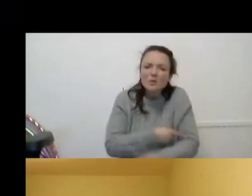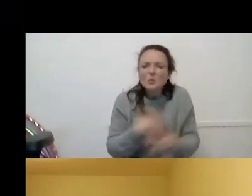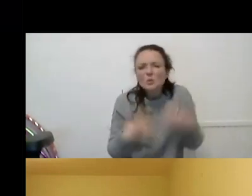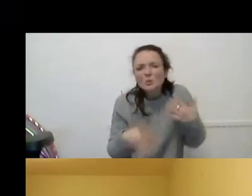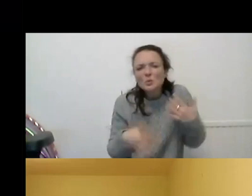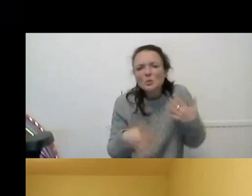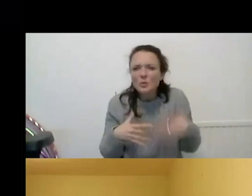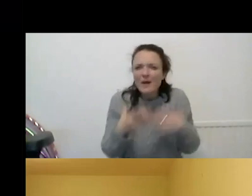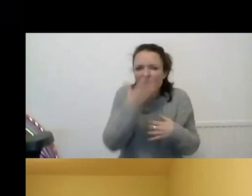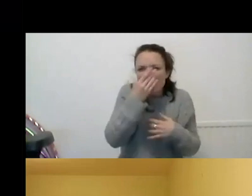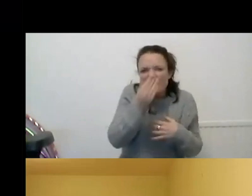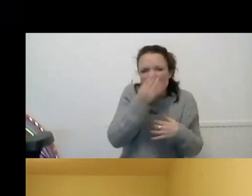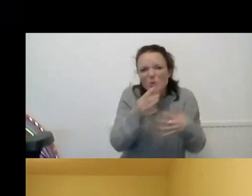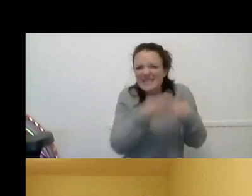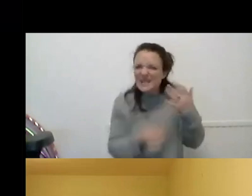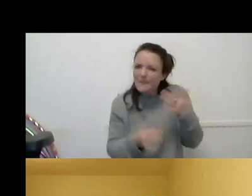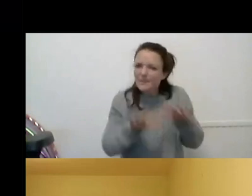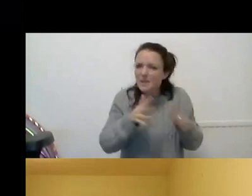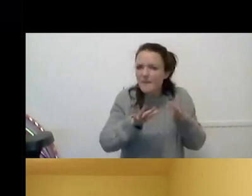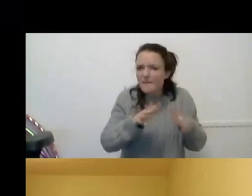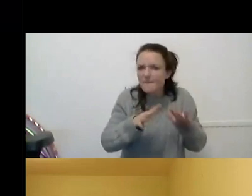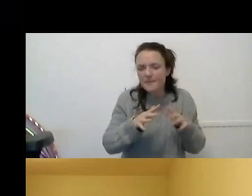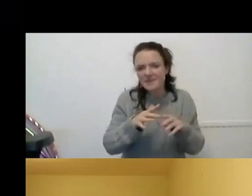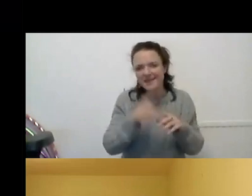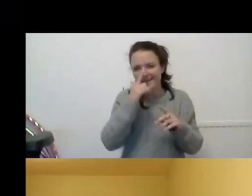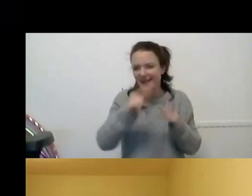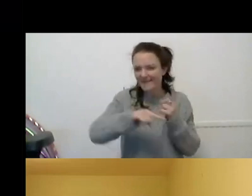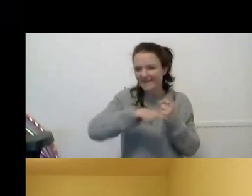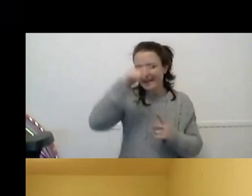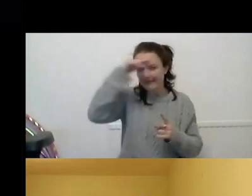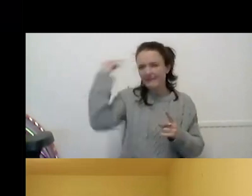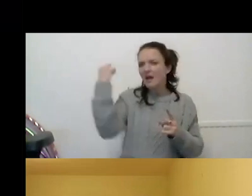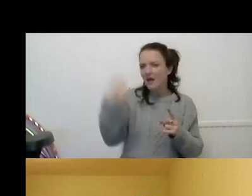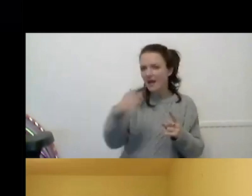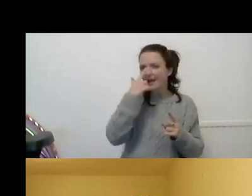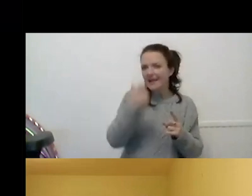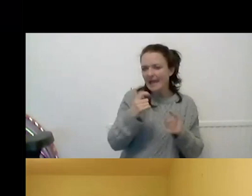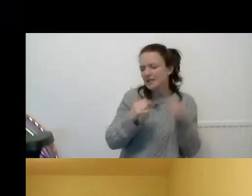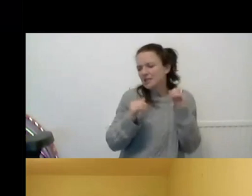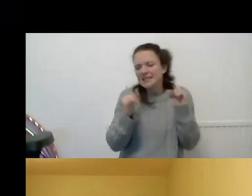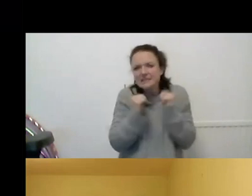might feel quite feverish. Now she had quite a high fever and chills. But we know that taking